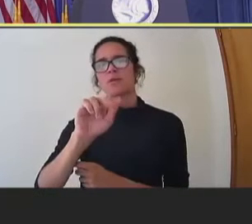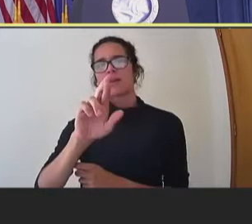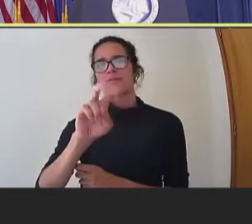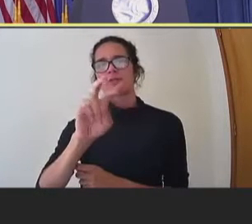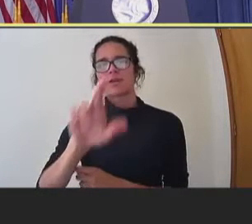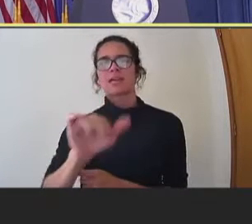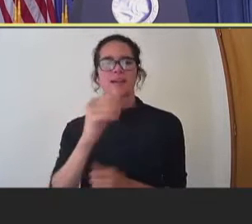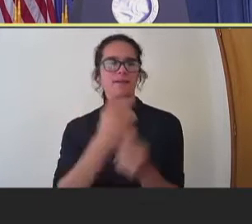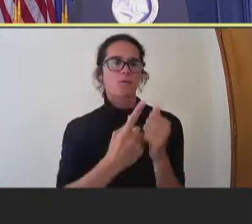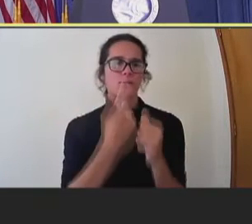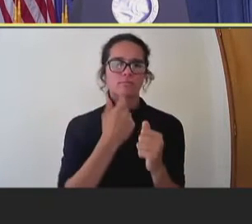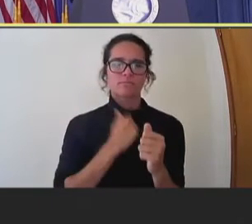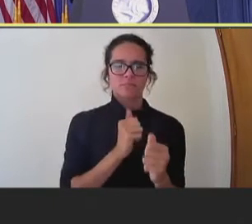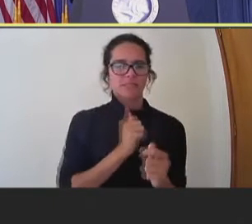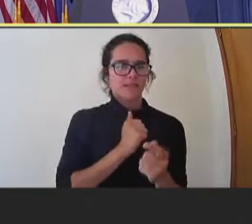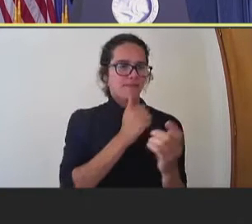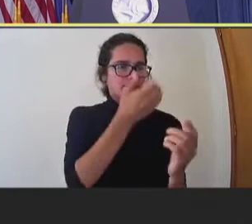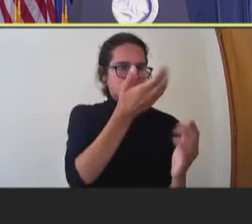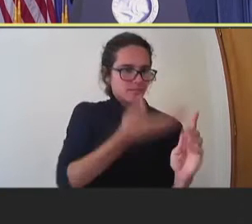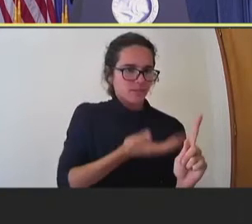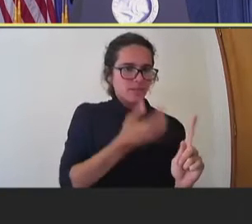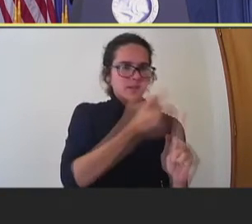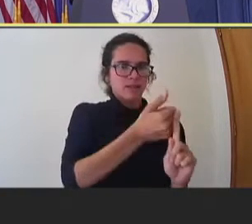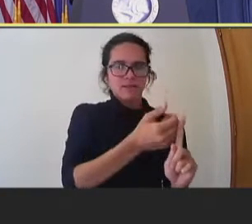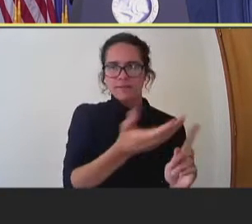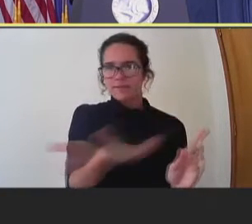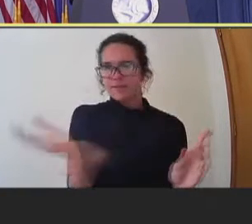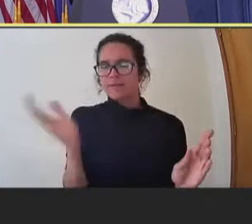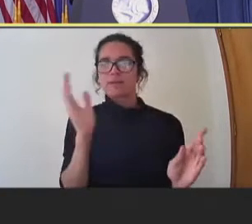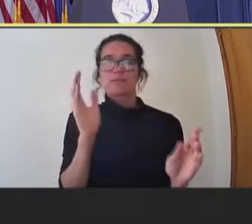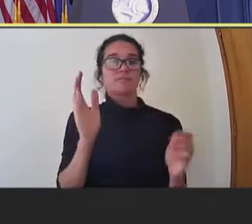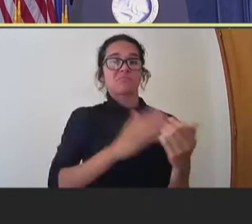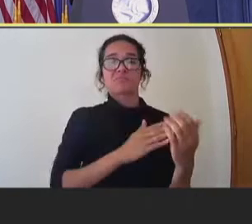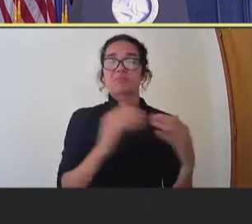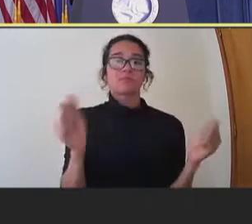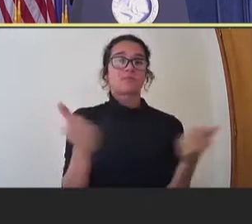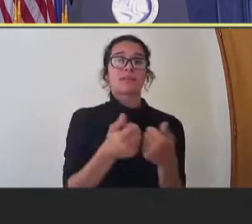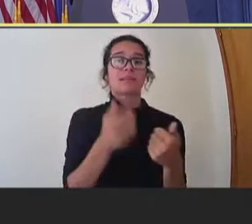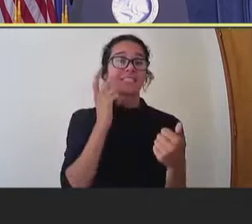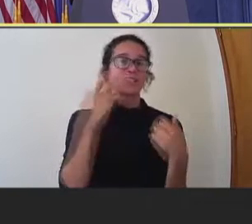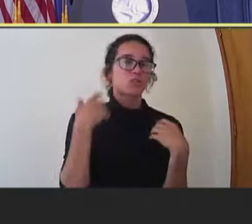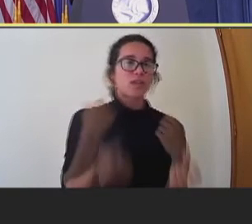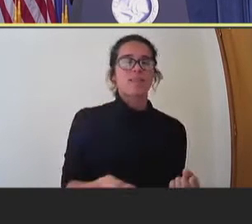to face. And I see strength from love, friendship, and community. Because we are